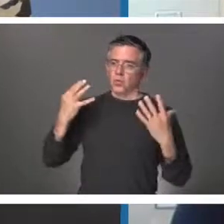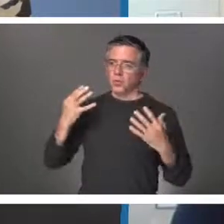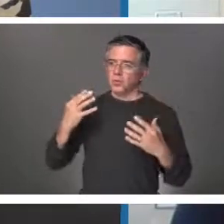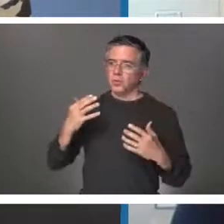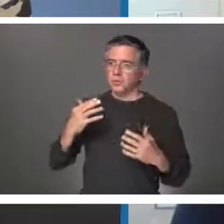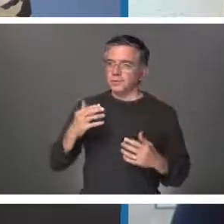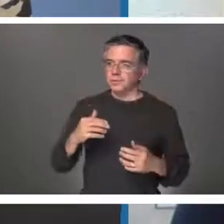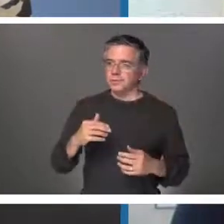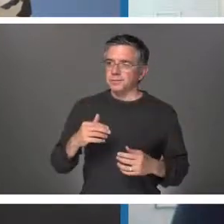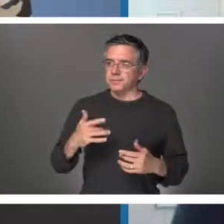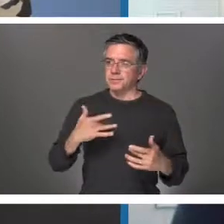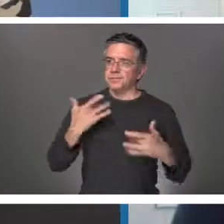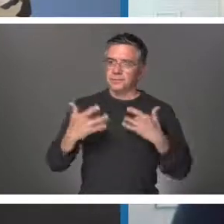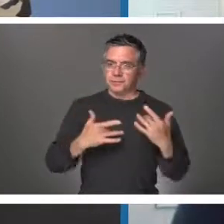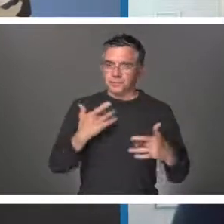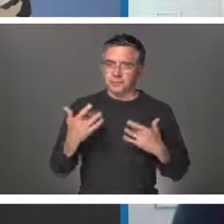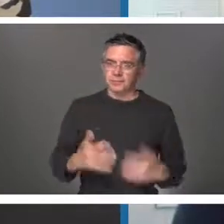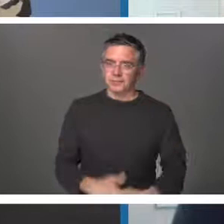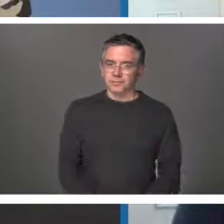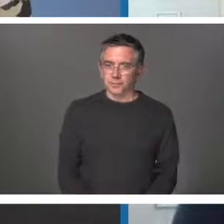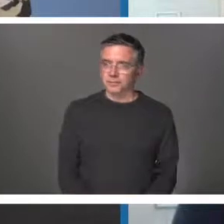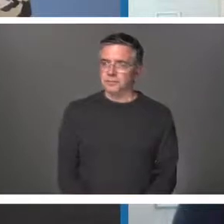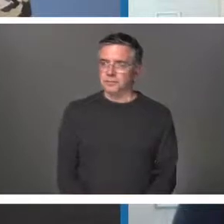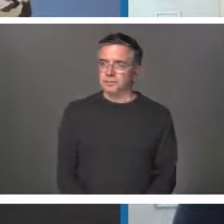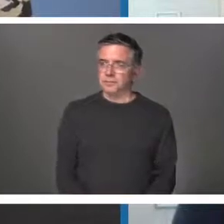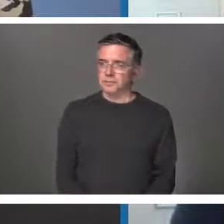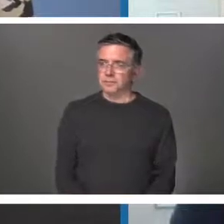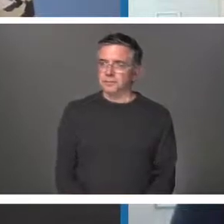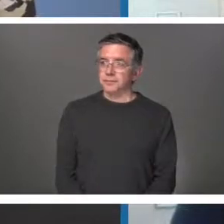But additional to that, there are other people who we talked to